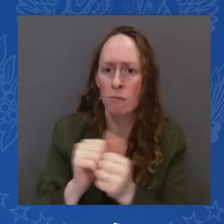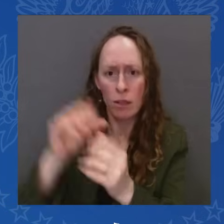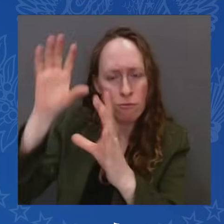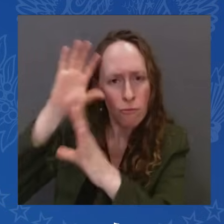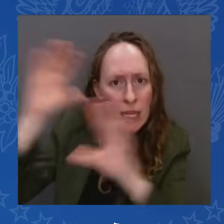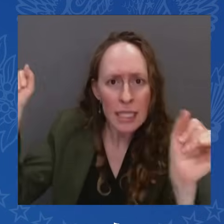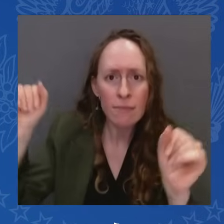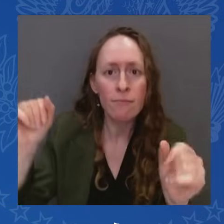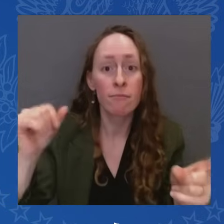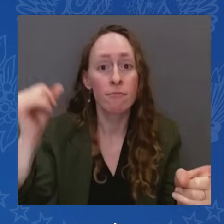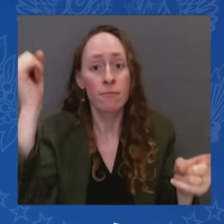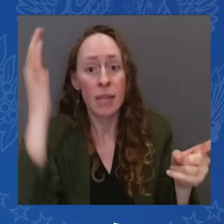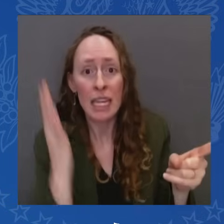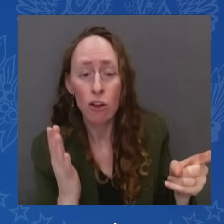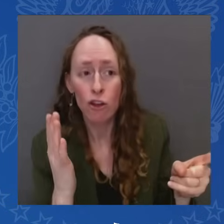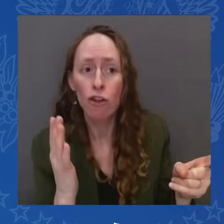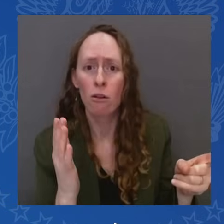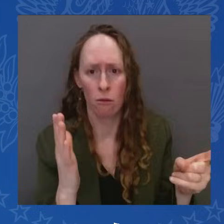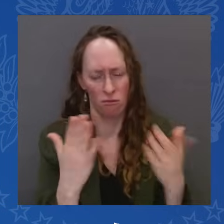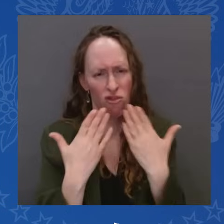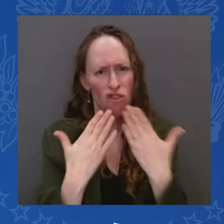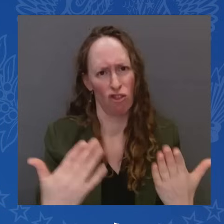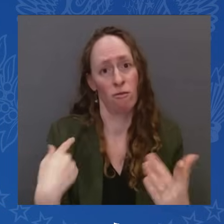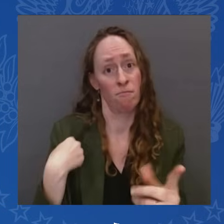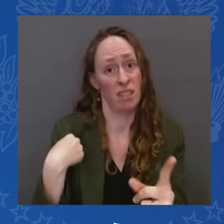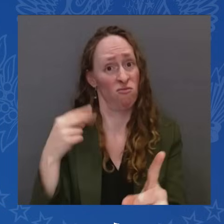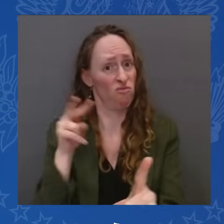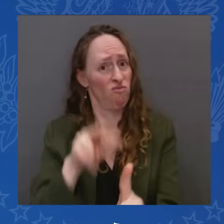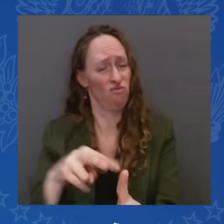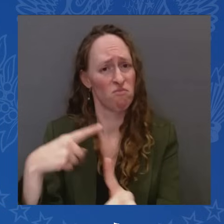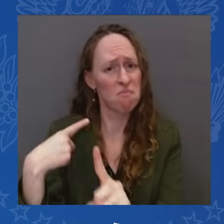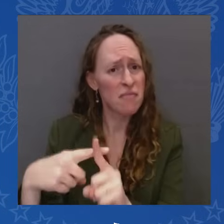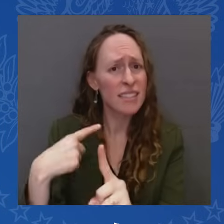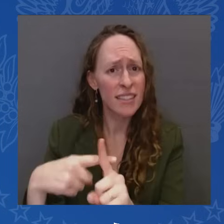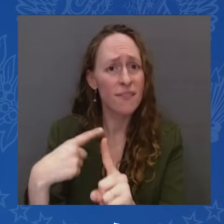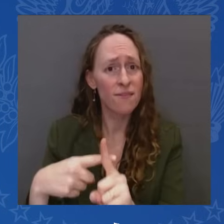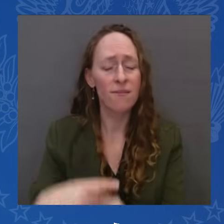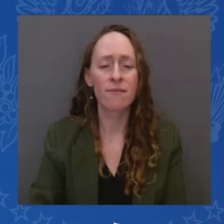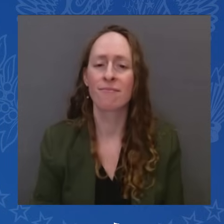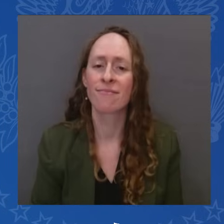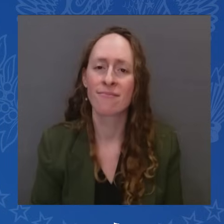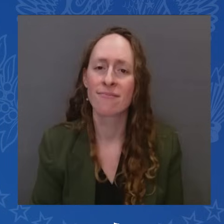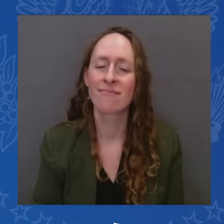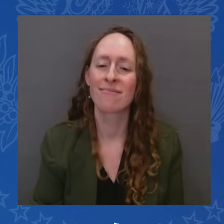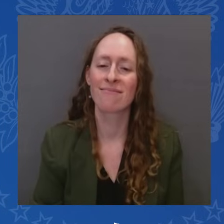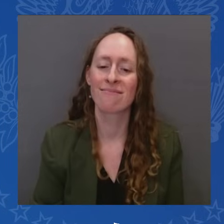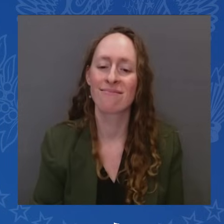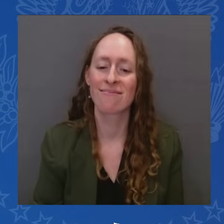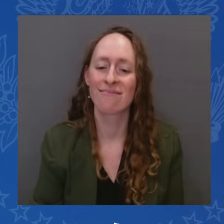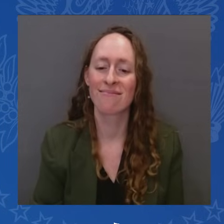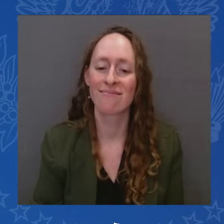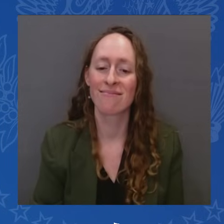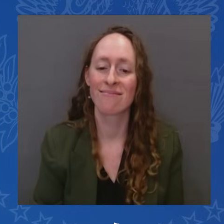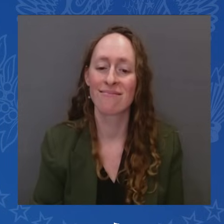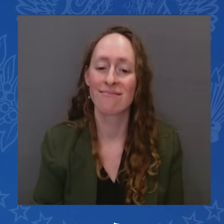but we know that we have to separate words and particular result. Therefore, we will count on particular result.